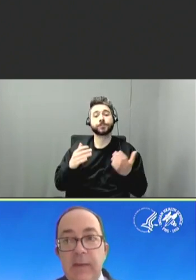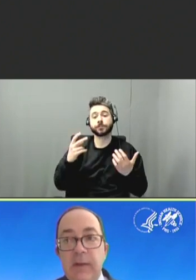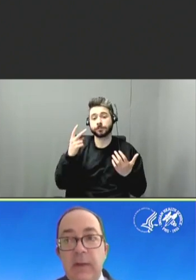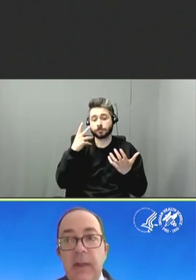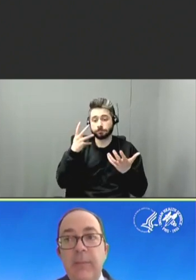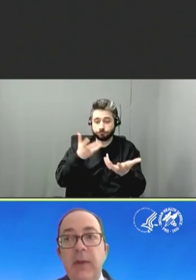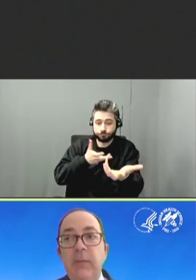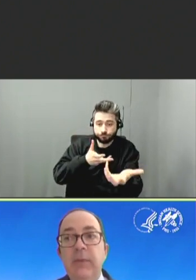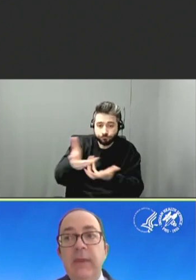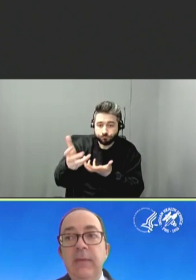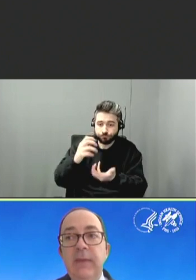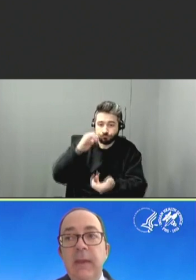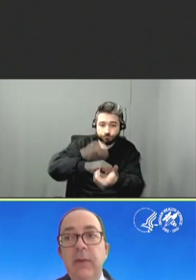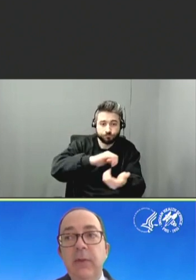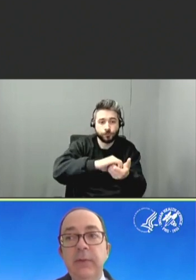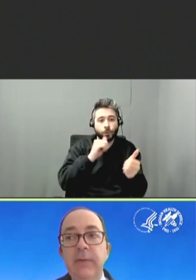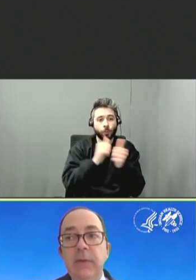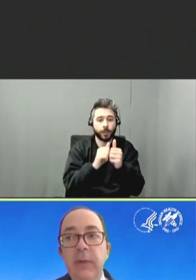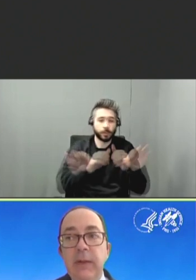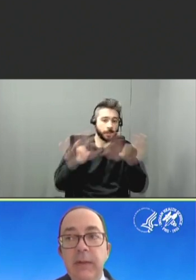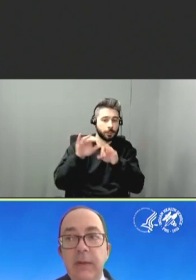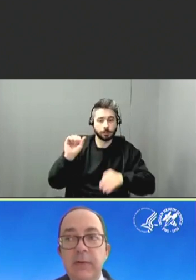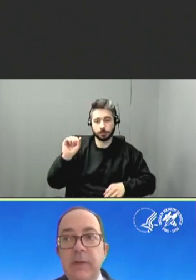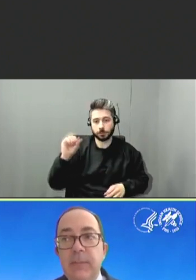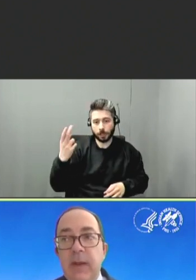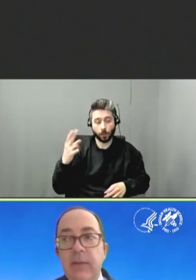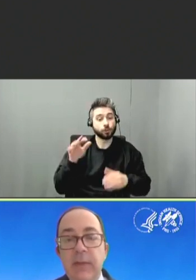Next, we seek to engage and collaborate with key stakeholders including leadership at every